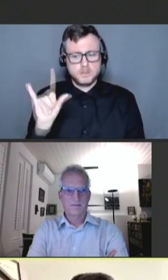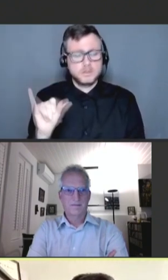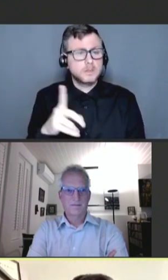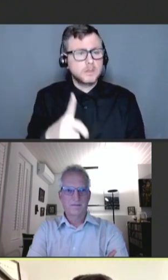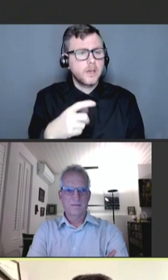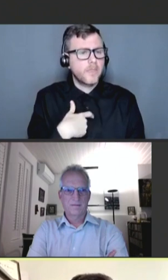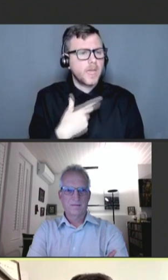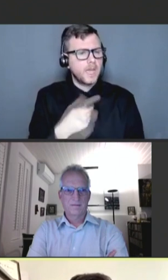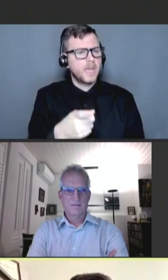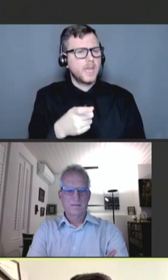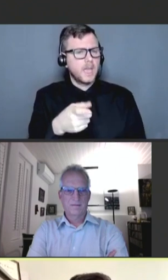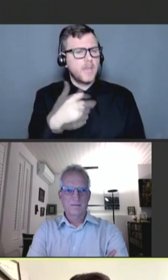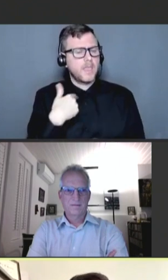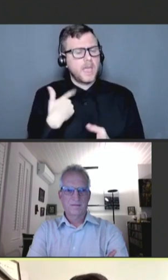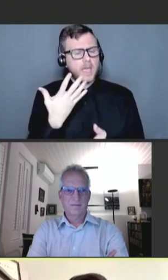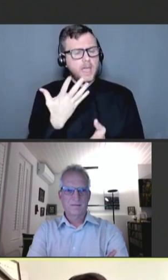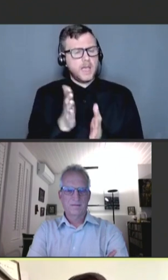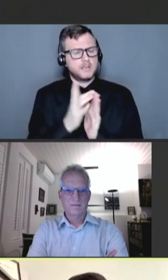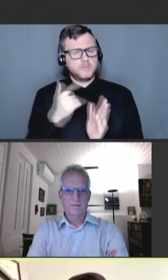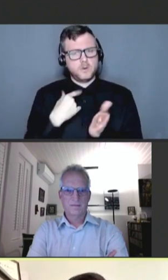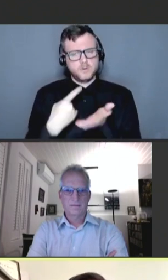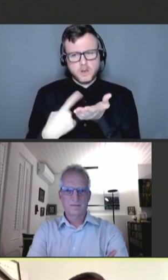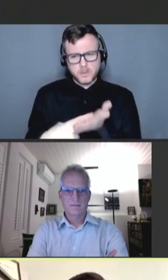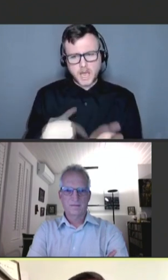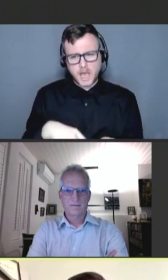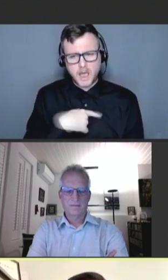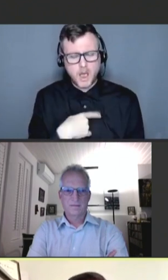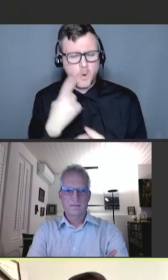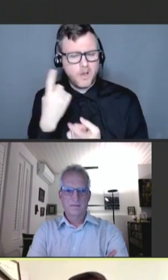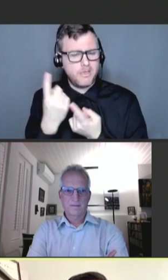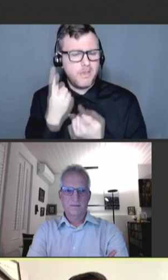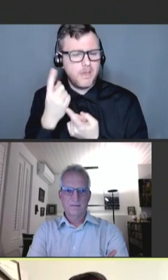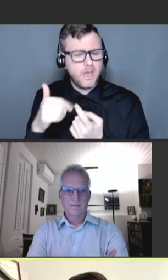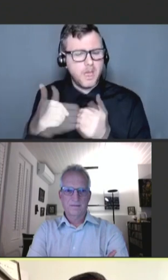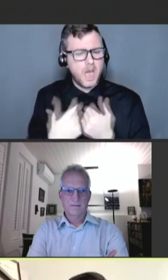you know, talk a little bit about our thinking about -- how do we prevent Long-COVID? So, in